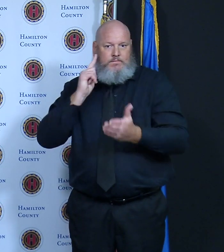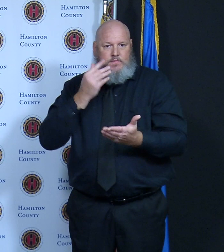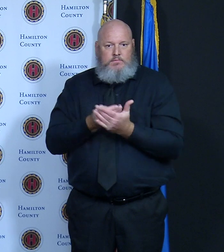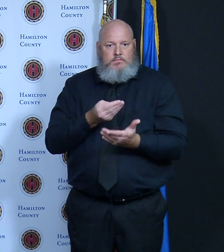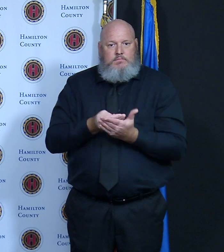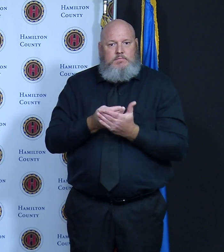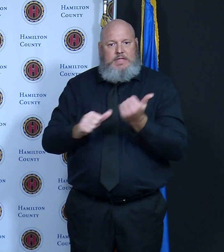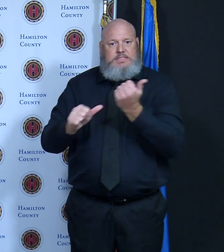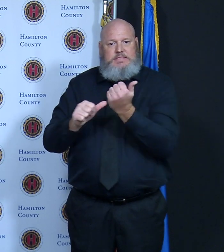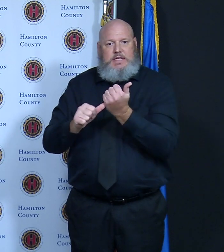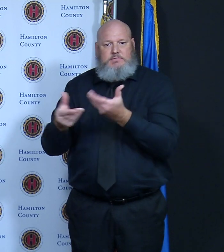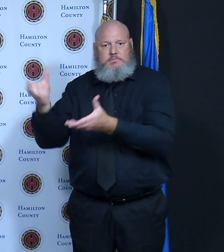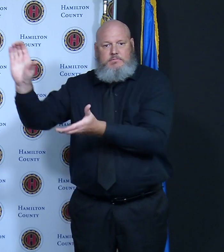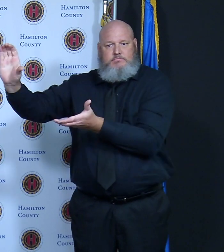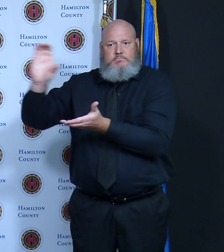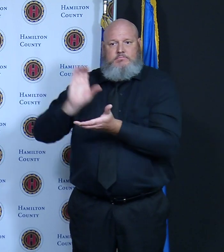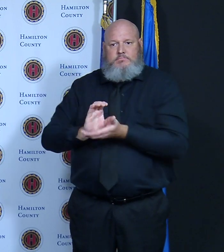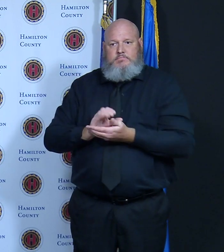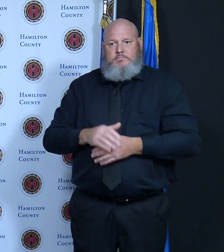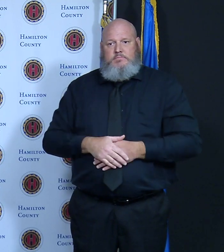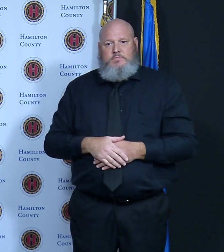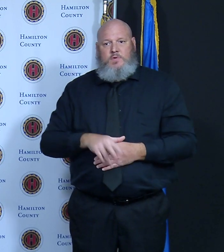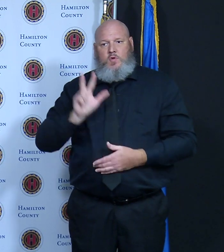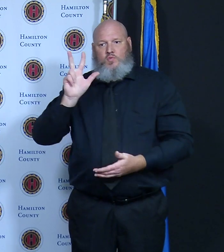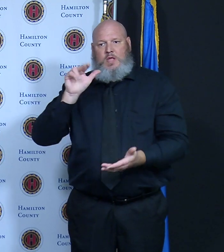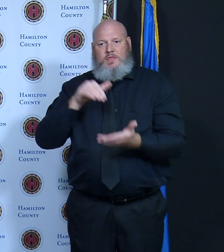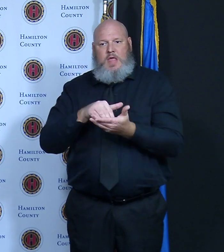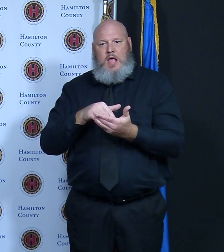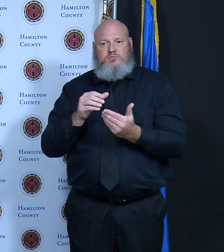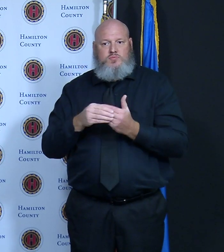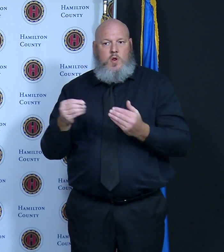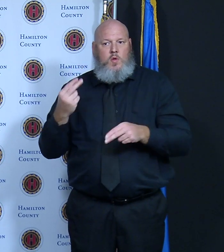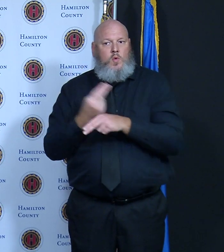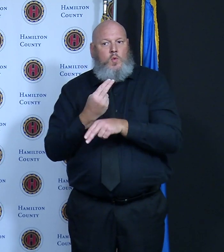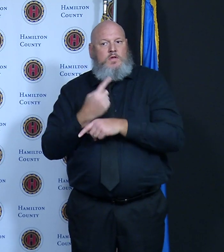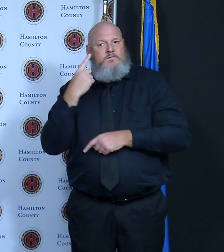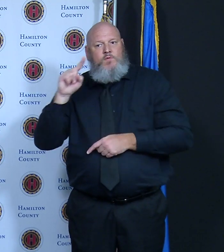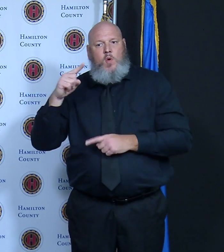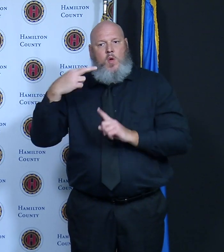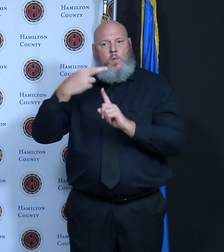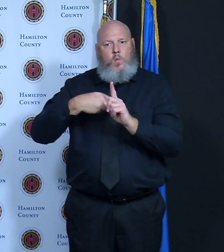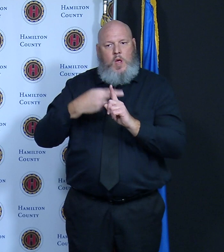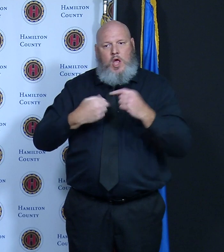immediate hardship and can be used for rent car repairs and other emergent